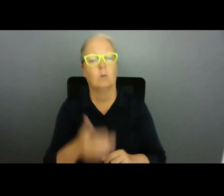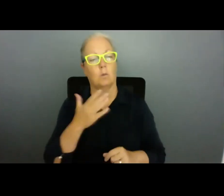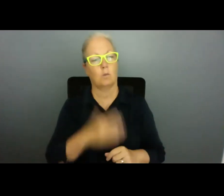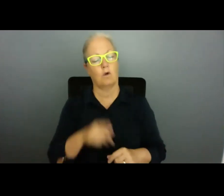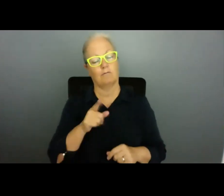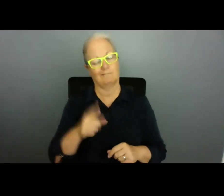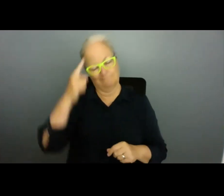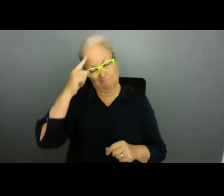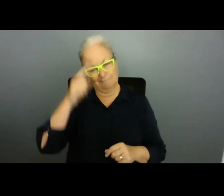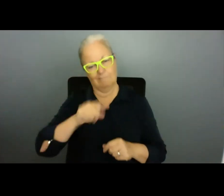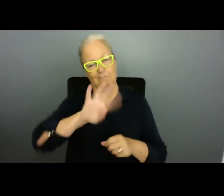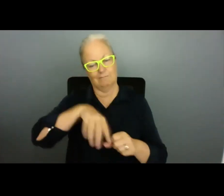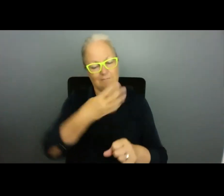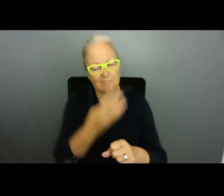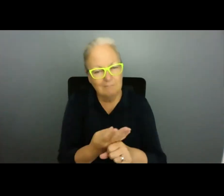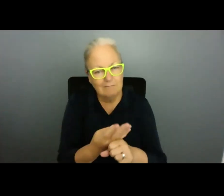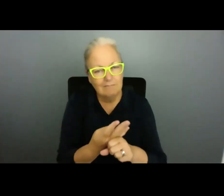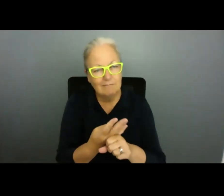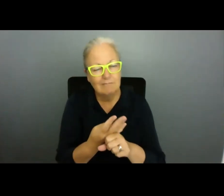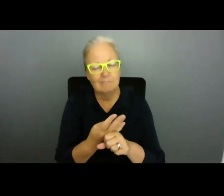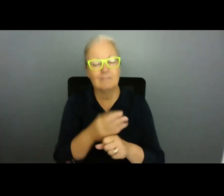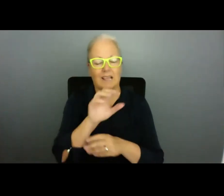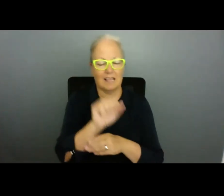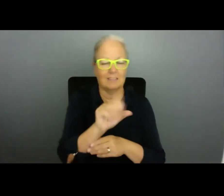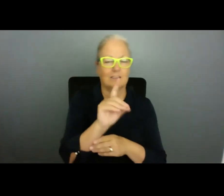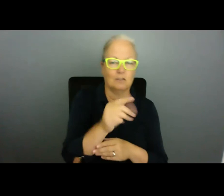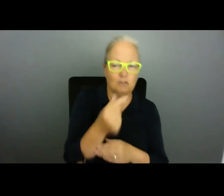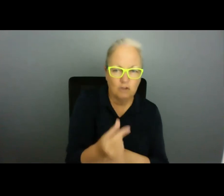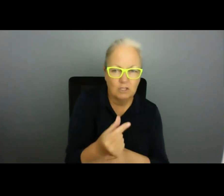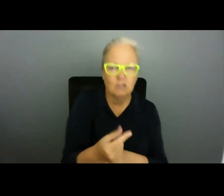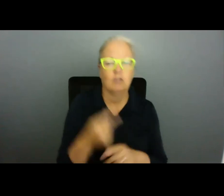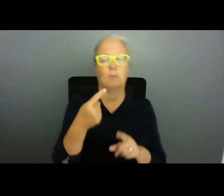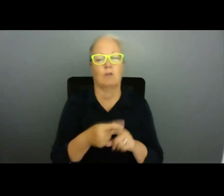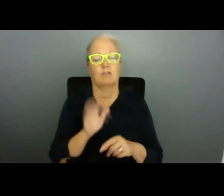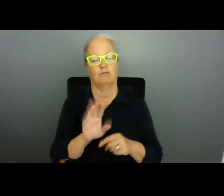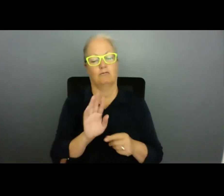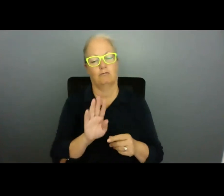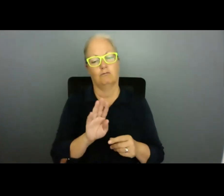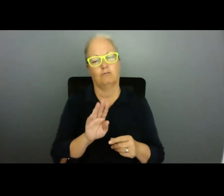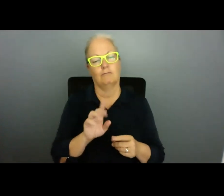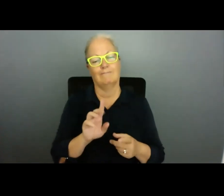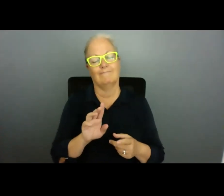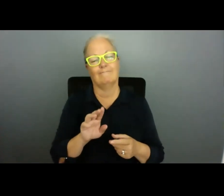support to support and improve the lives of young people around the world i think the ecosoc youth